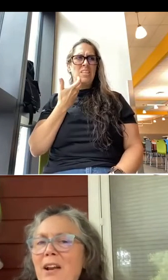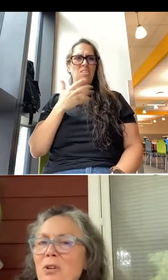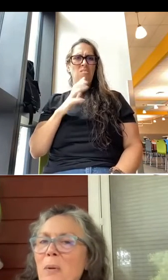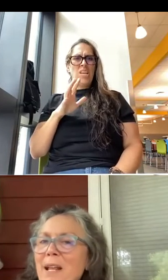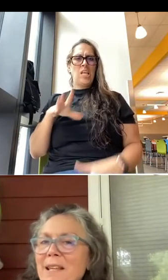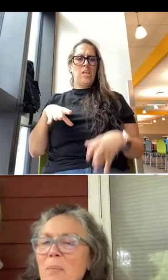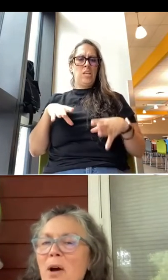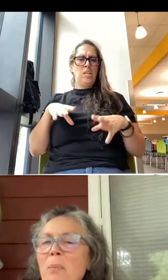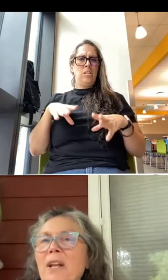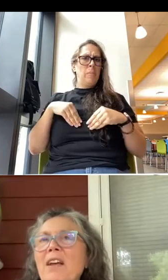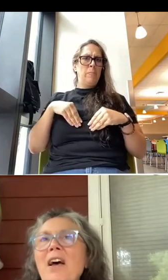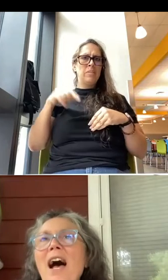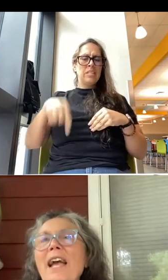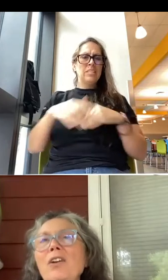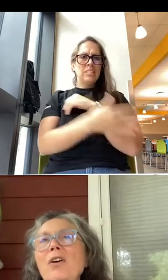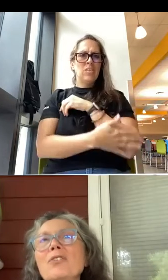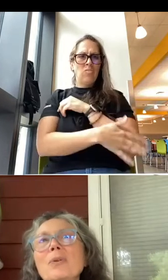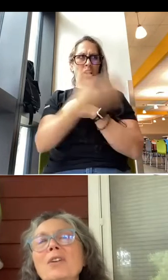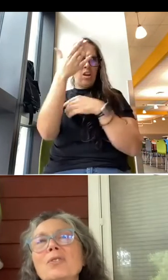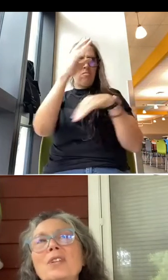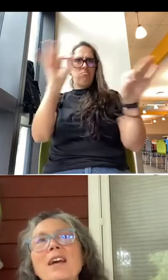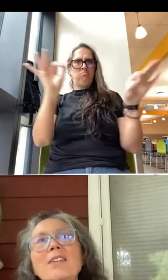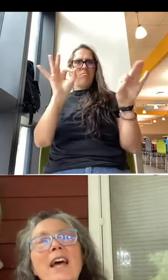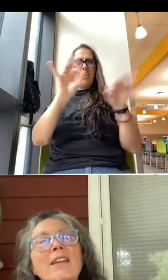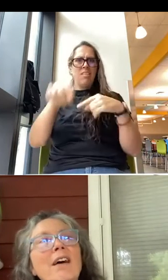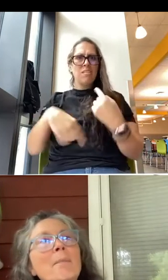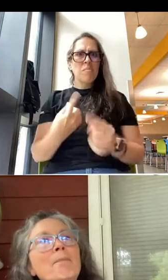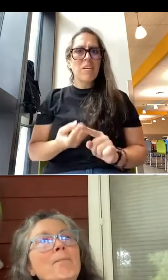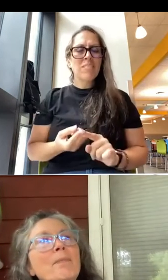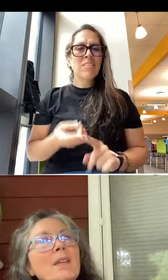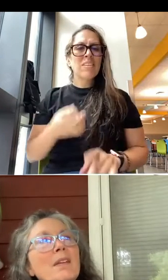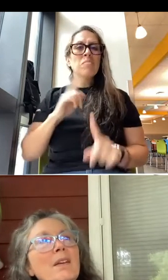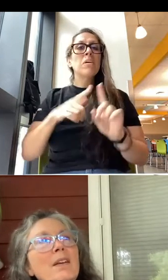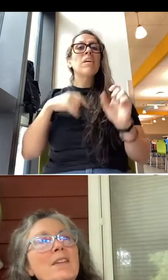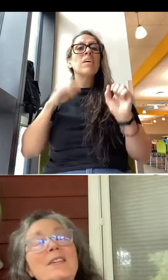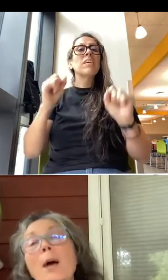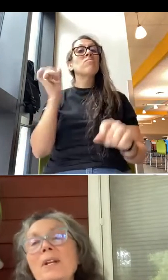don't know anything about, but I can also understand that um, see I'm going to